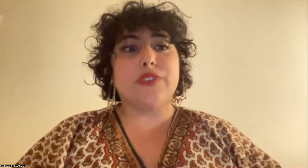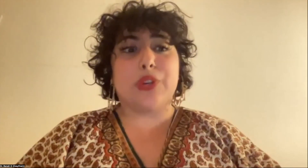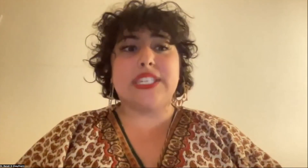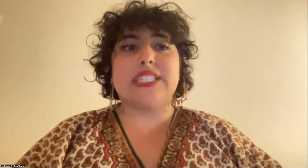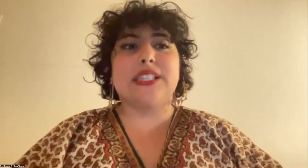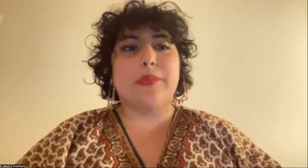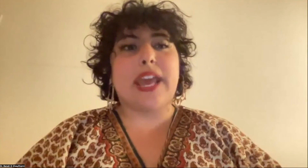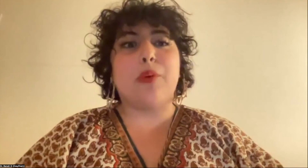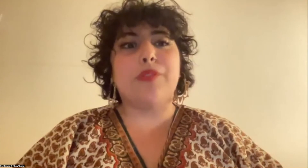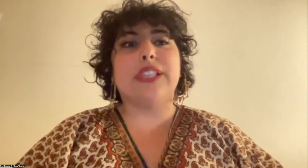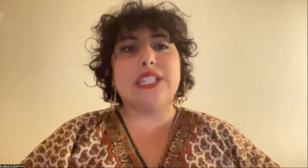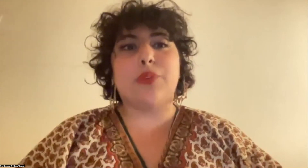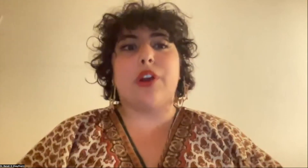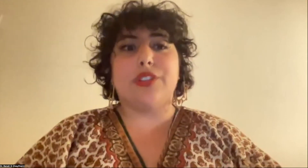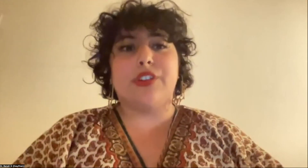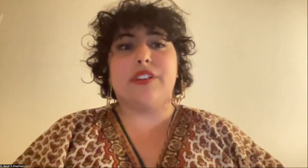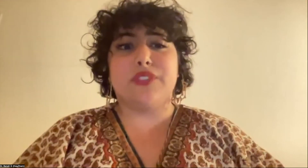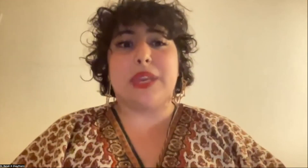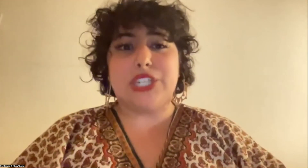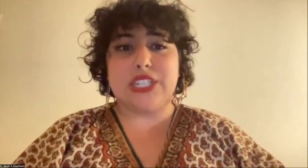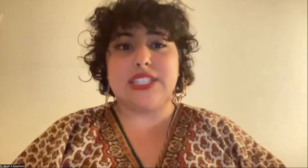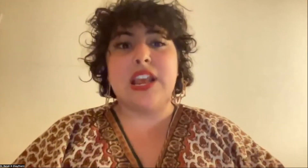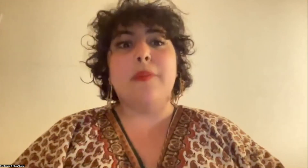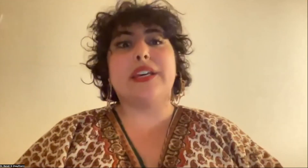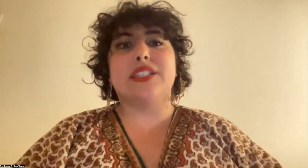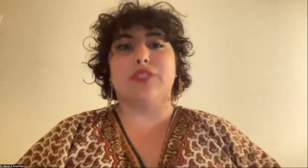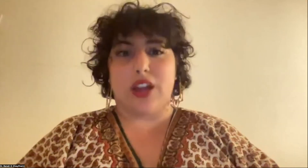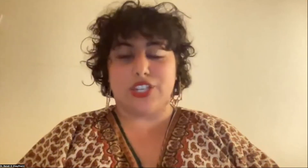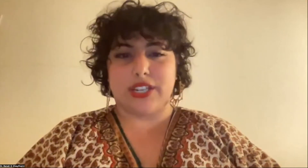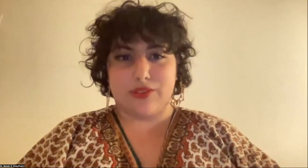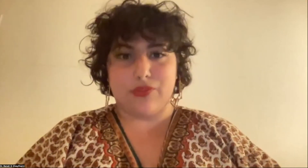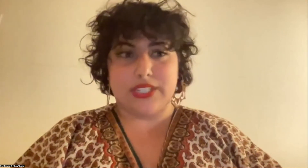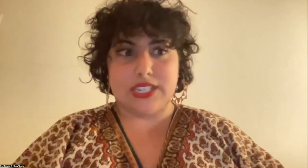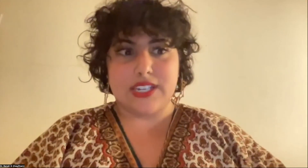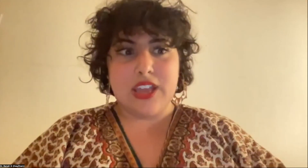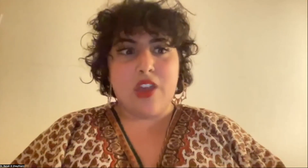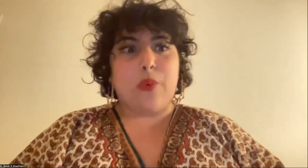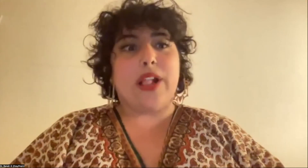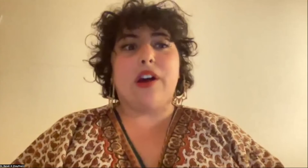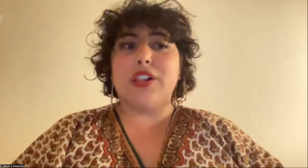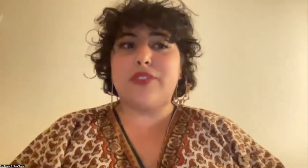forced us to limit how we relate to our alternate dimensions because of Logic and Reason. Well all